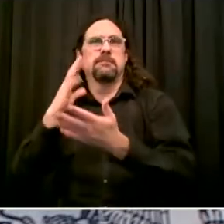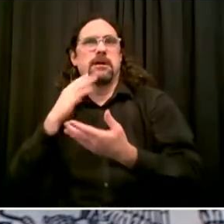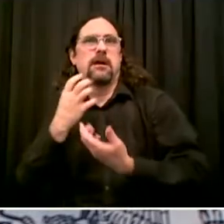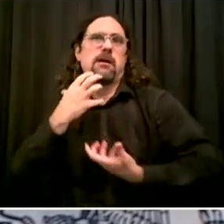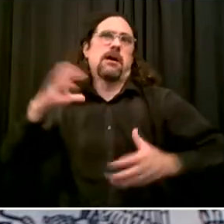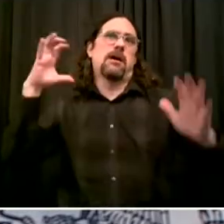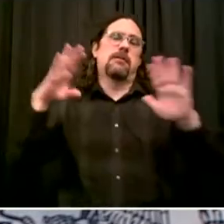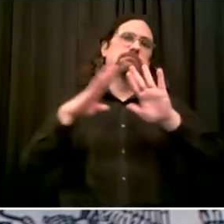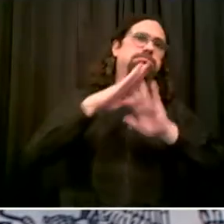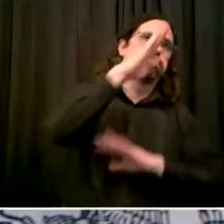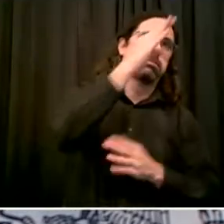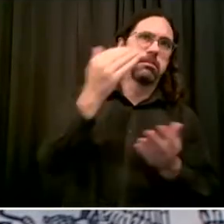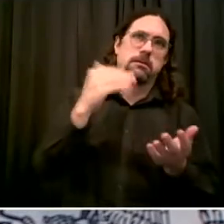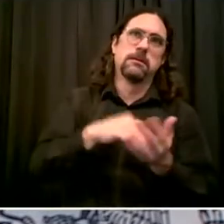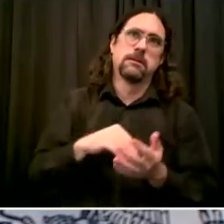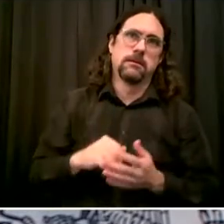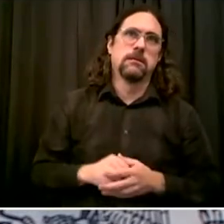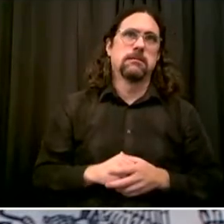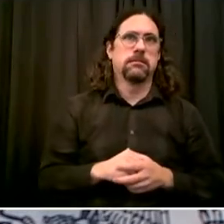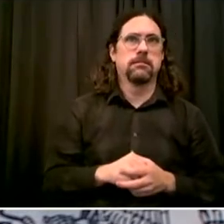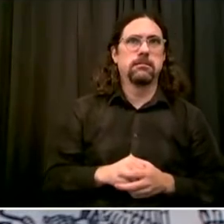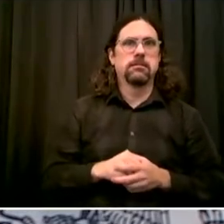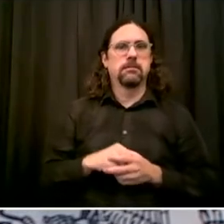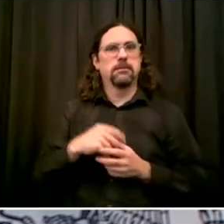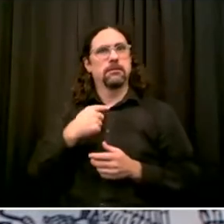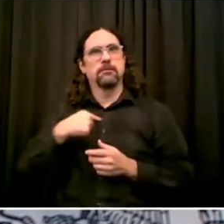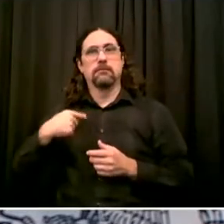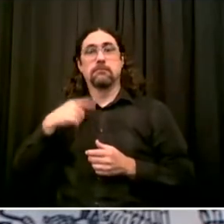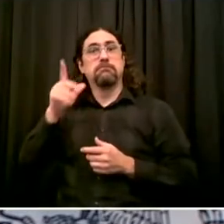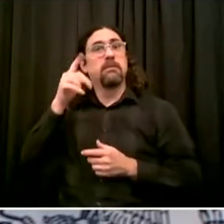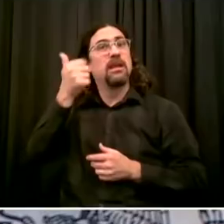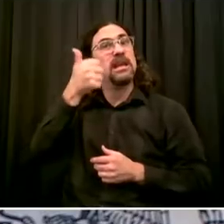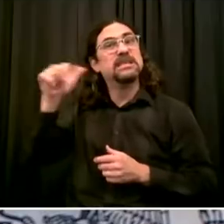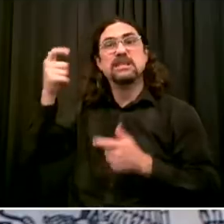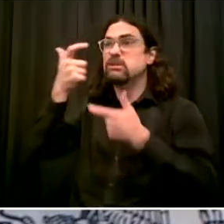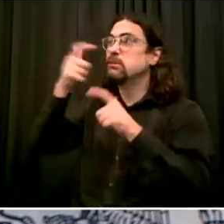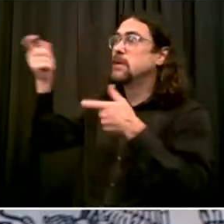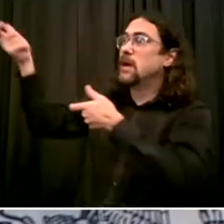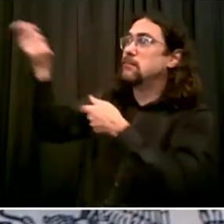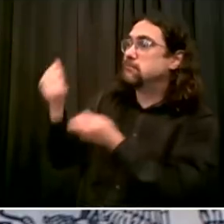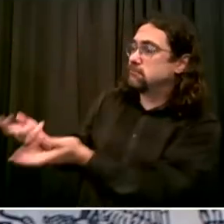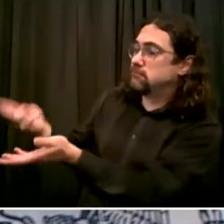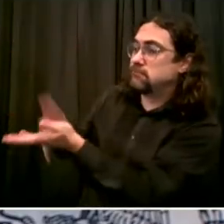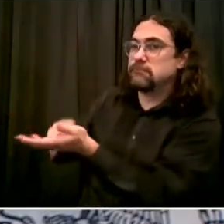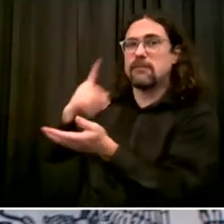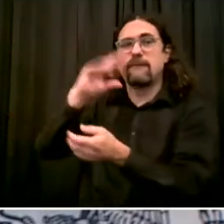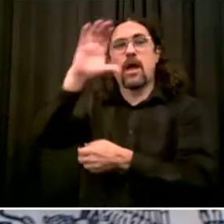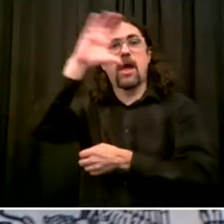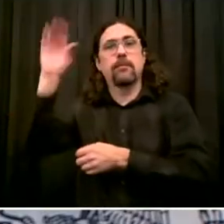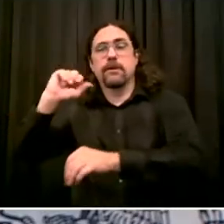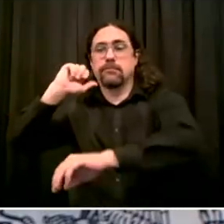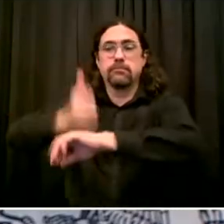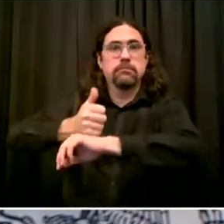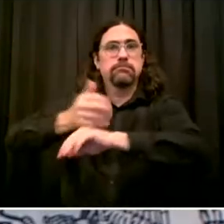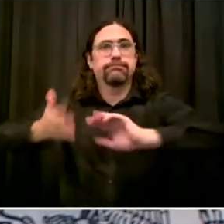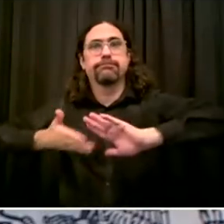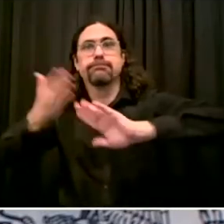YORK. AS SPECIFIC DEALS ARE ACHIEVED AND SPECIFIC PLANS ARE PUT TOGETHER WE WILL ANNOUNCE THEM BUT A LOT